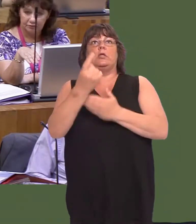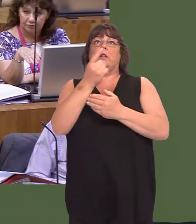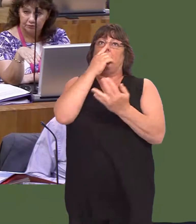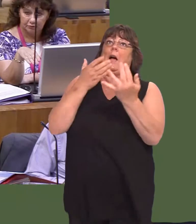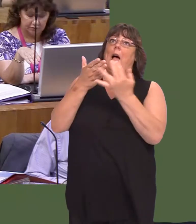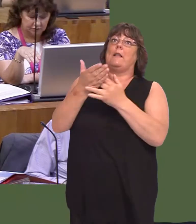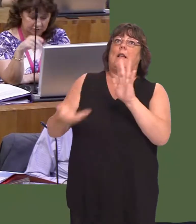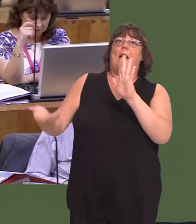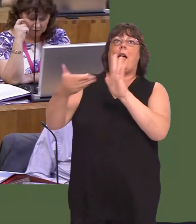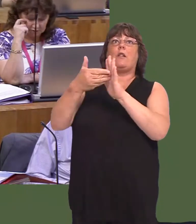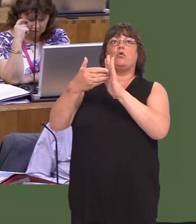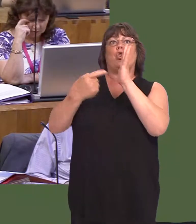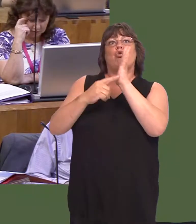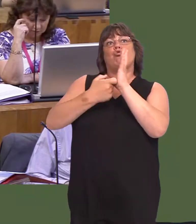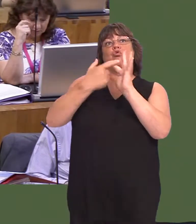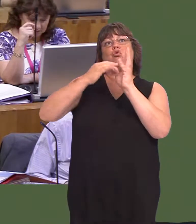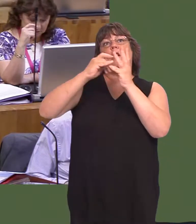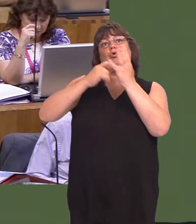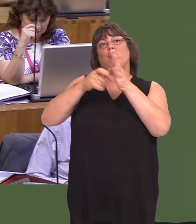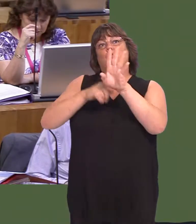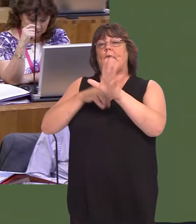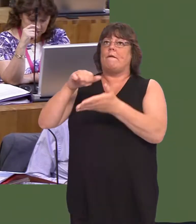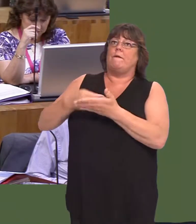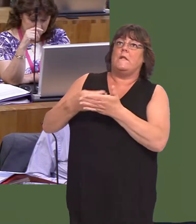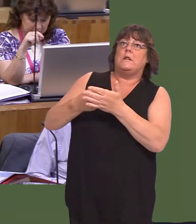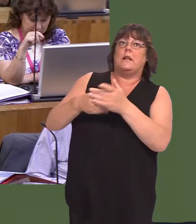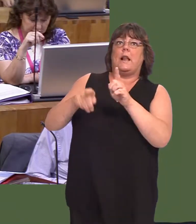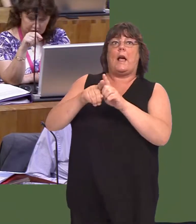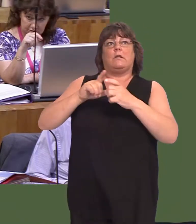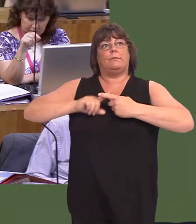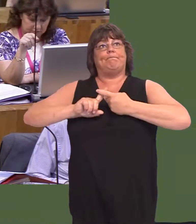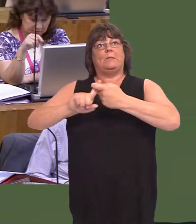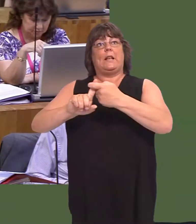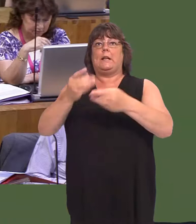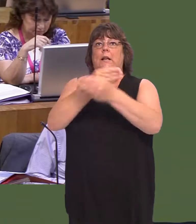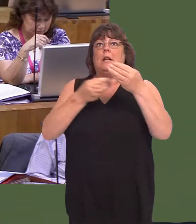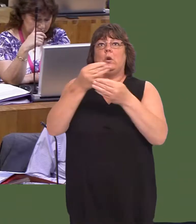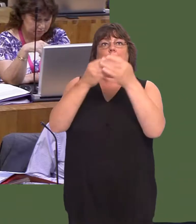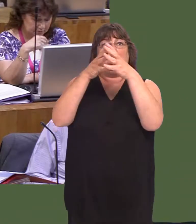Treasury funding to support interventions that can deliver sustainable economic growth.